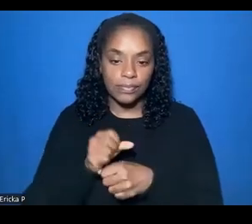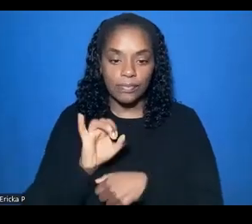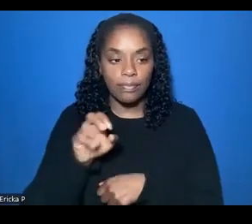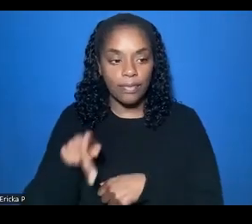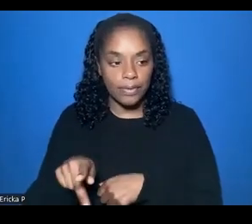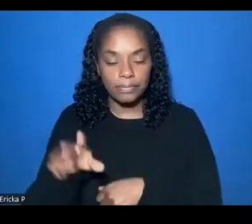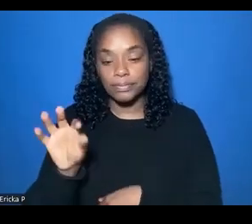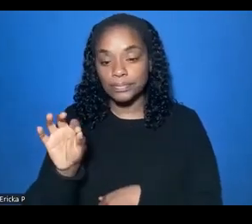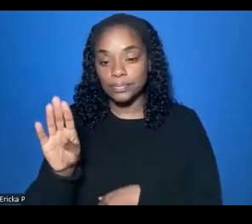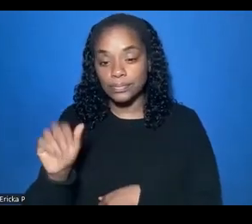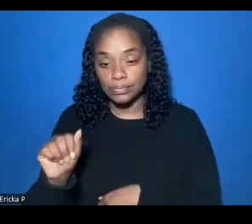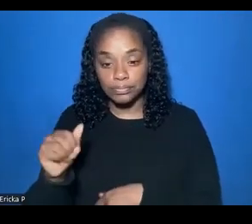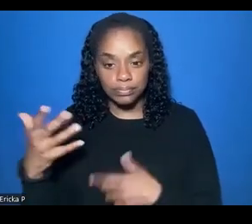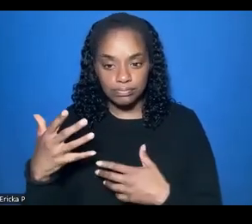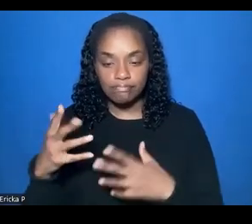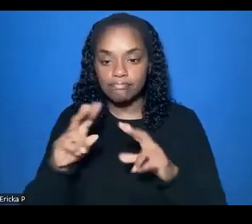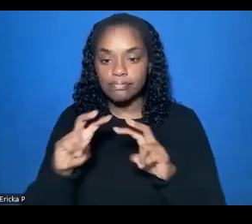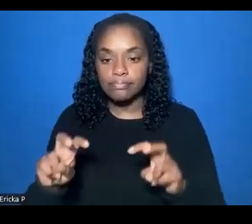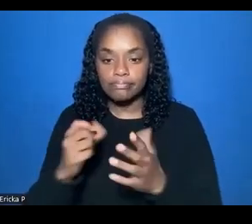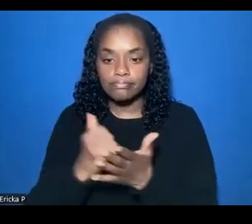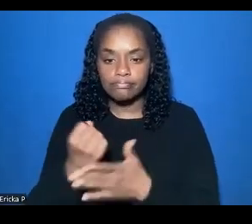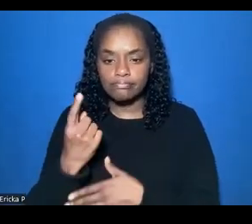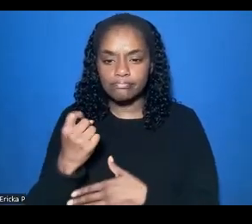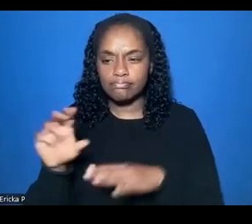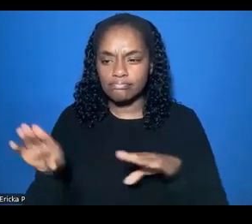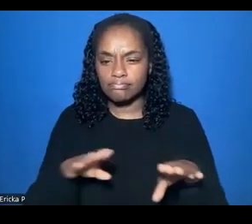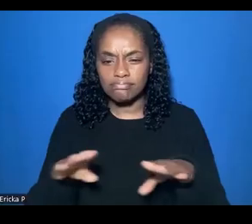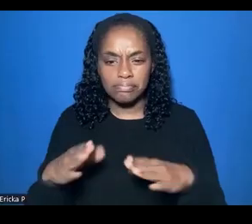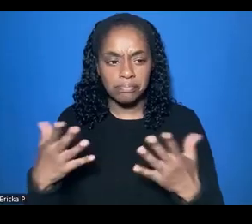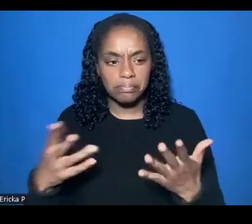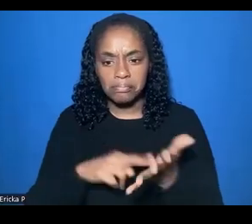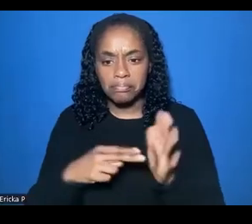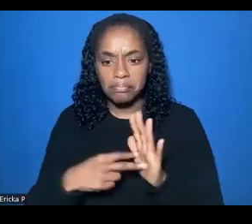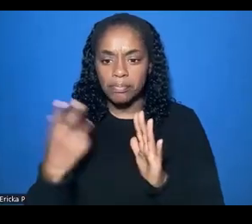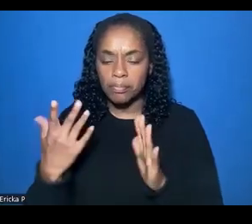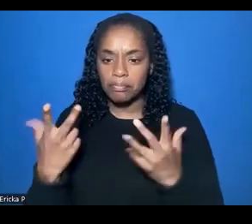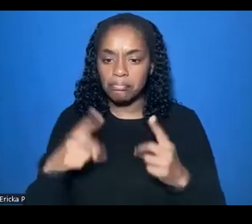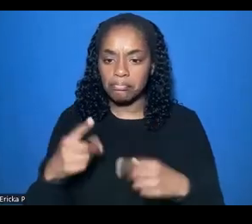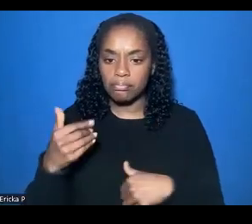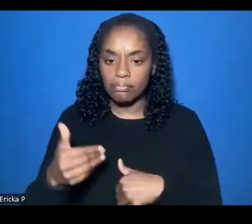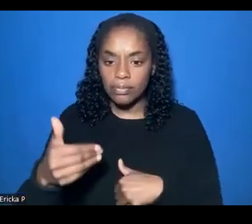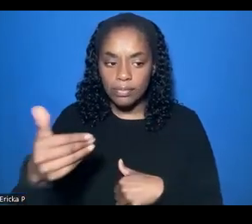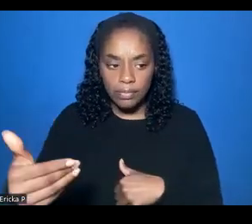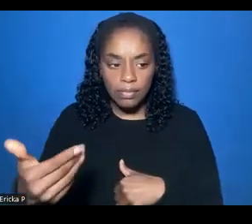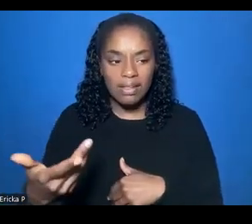what the behavior is and why it is occurring. A BIP is is a formal written plan